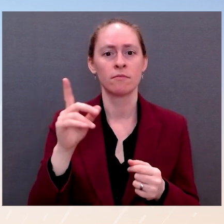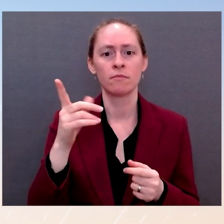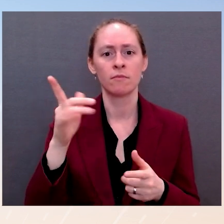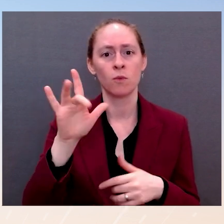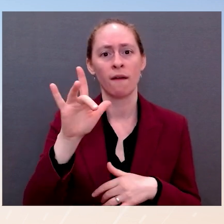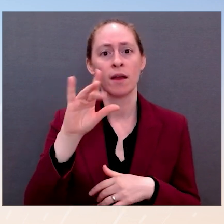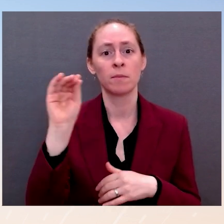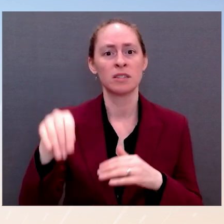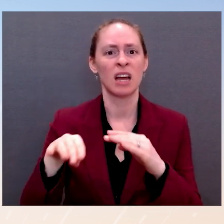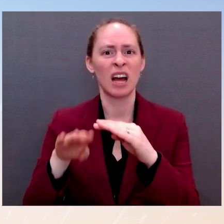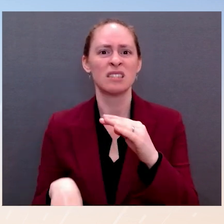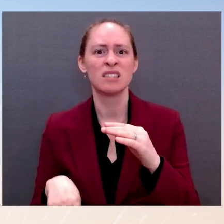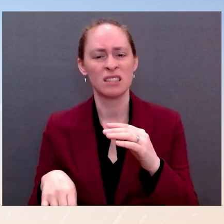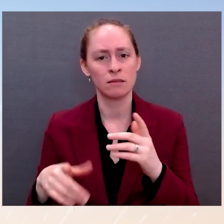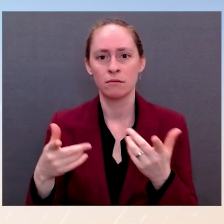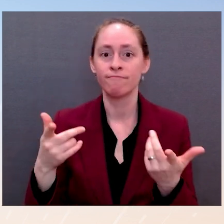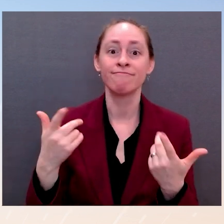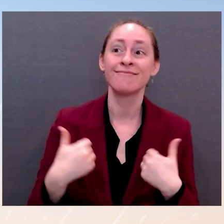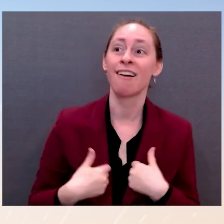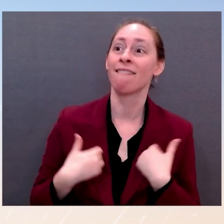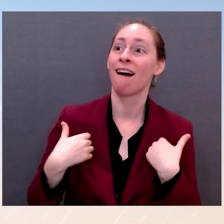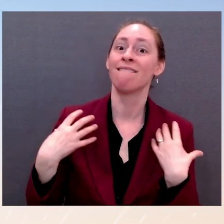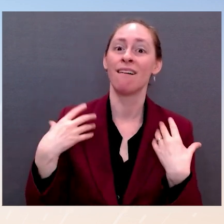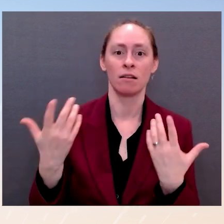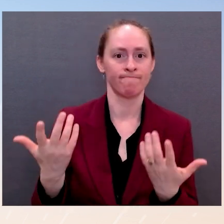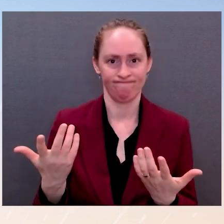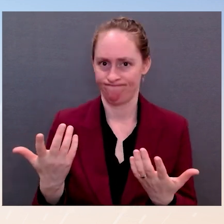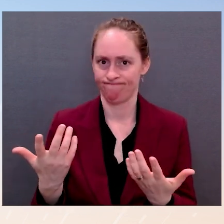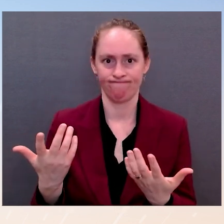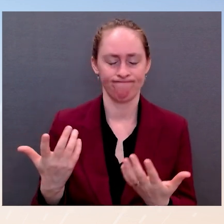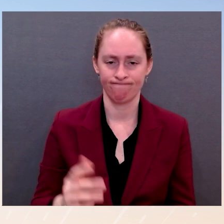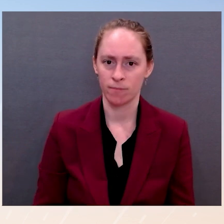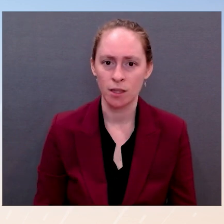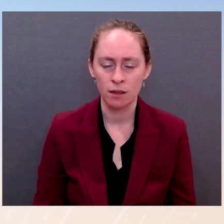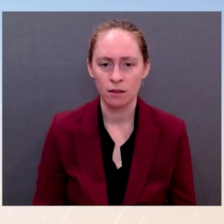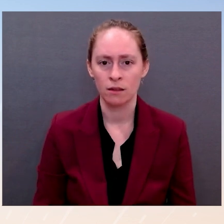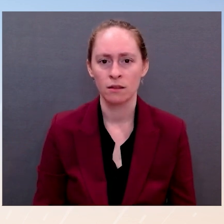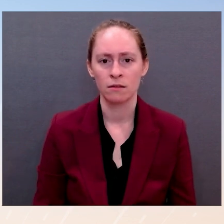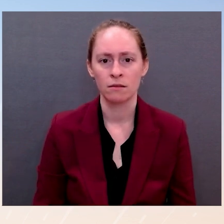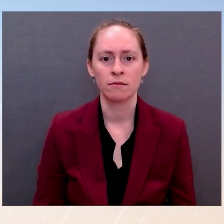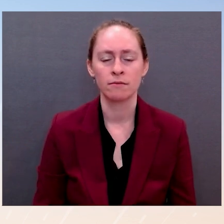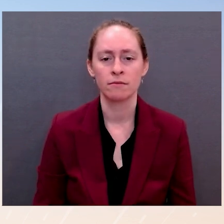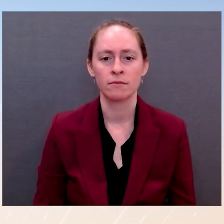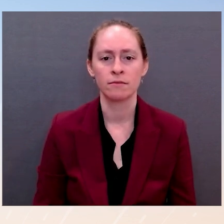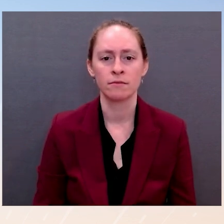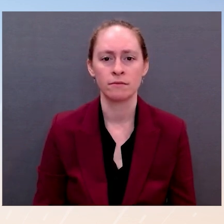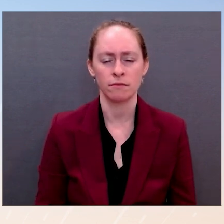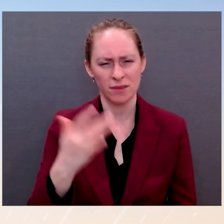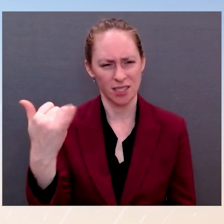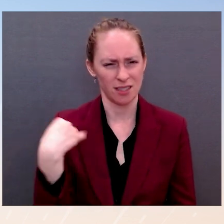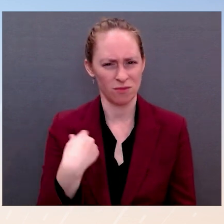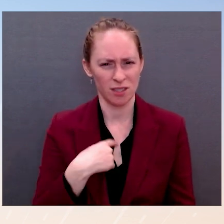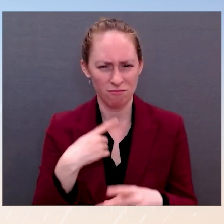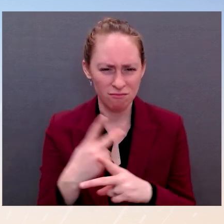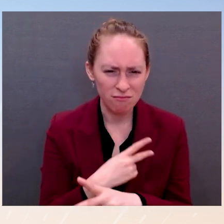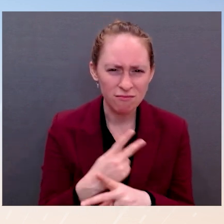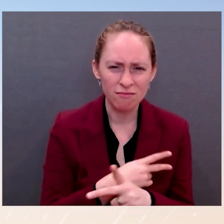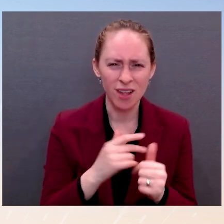Now that 40 years span, some incredible advances in terms of understanding cancer,